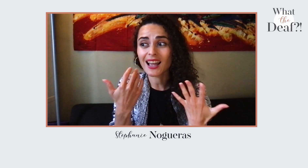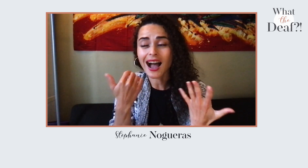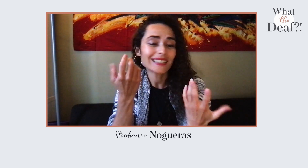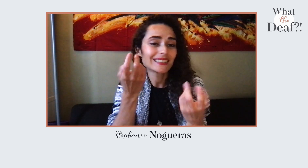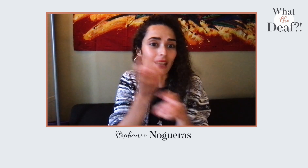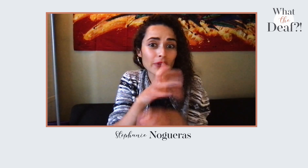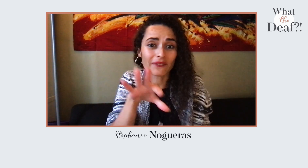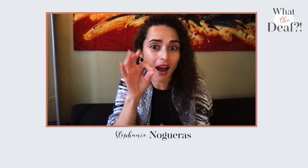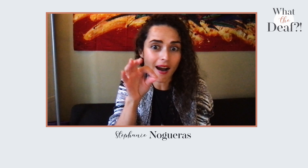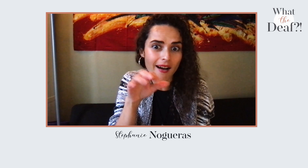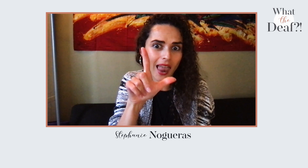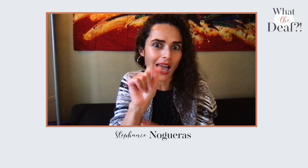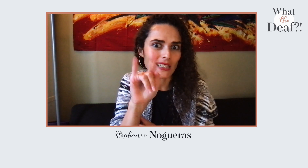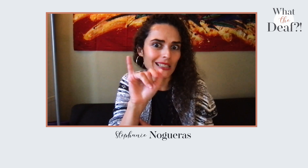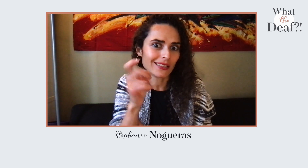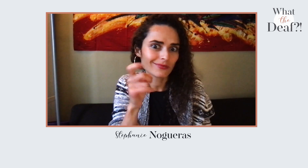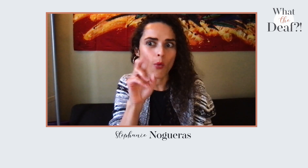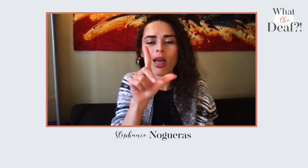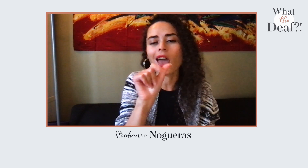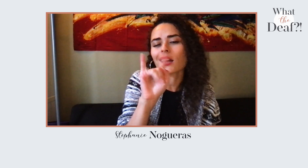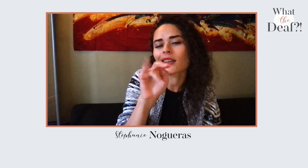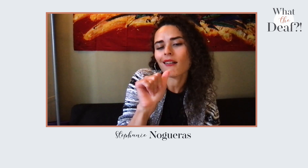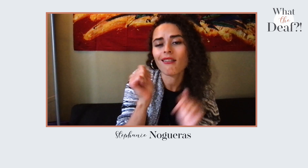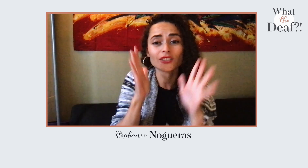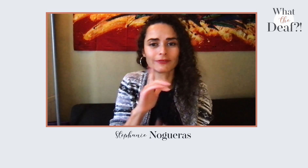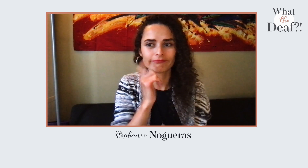I haven't really found Latinx or Latina actors.